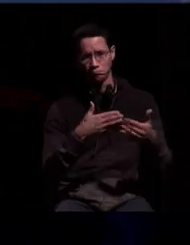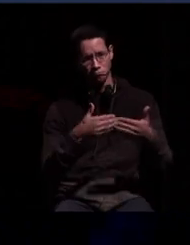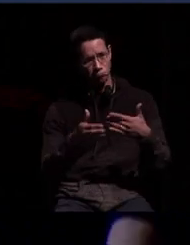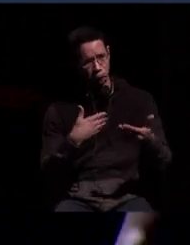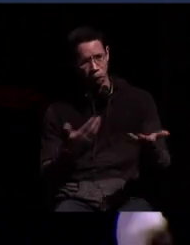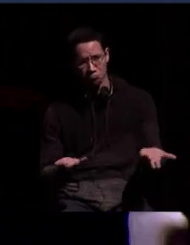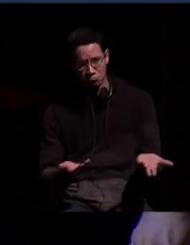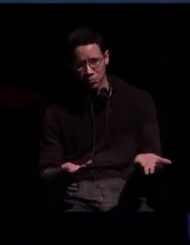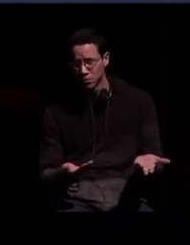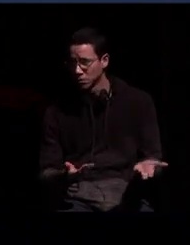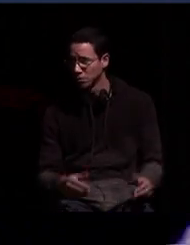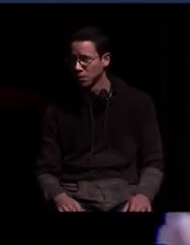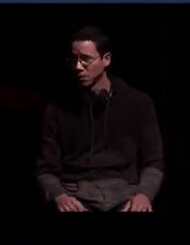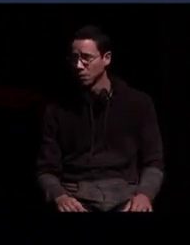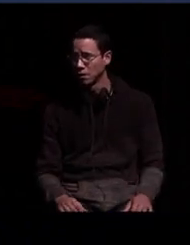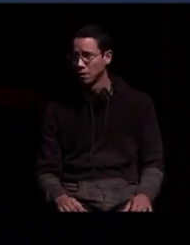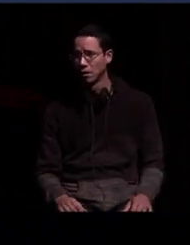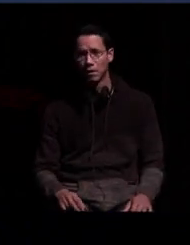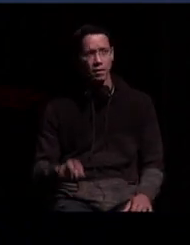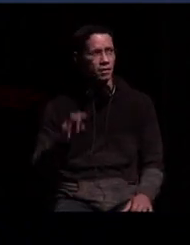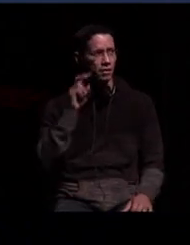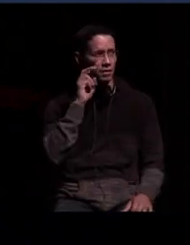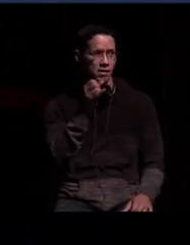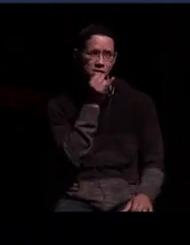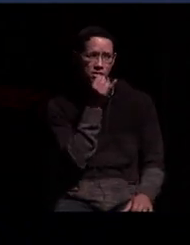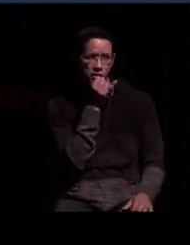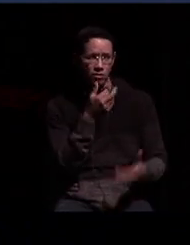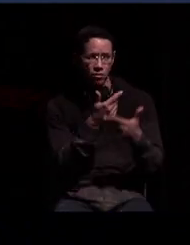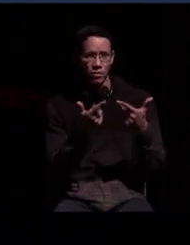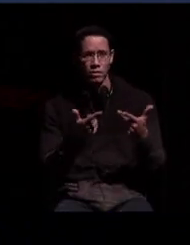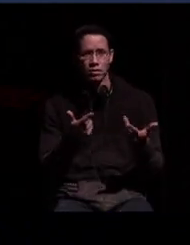See how sexuality is today handled